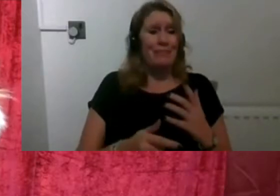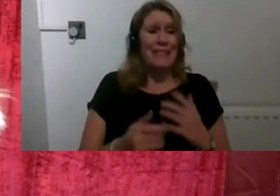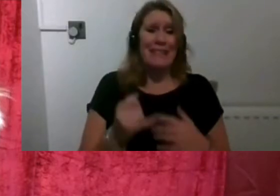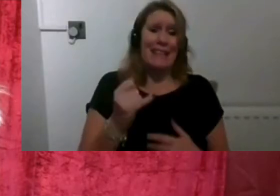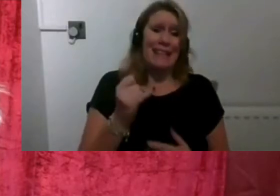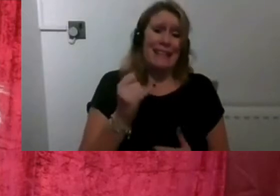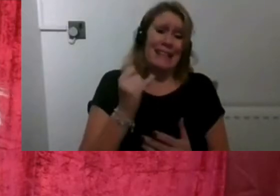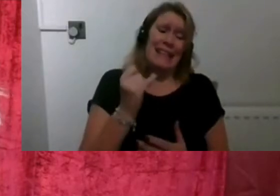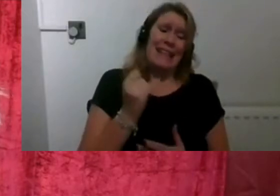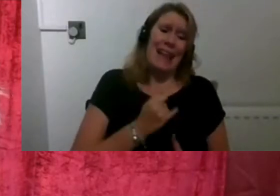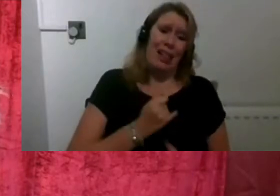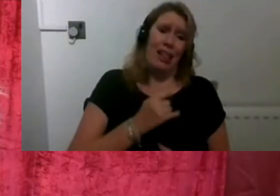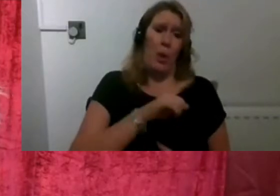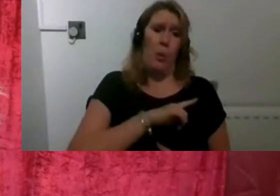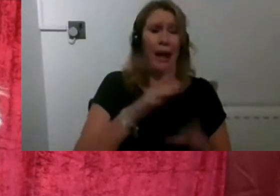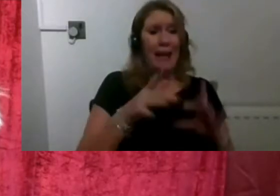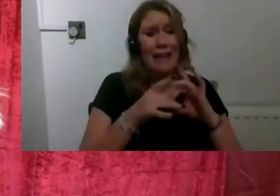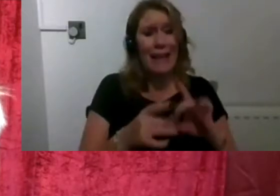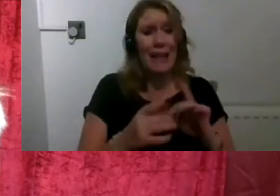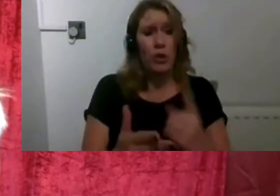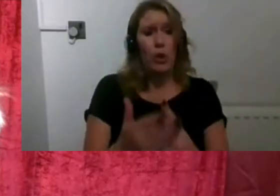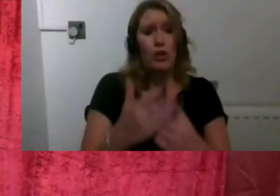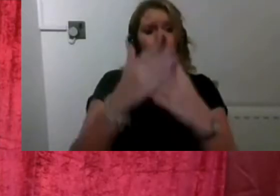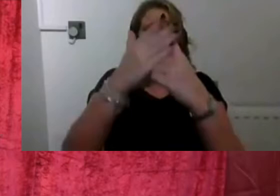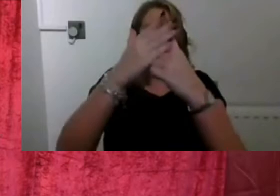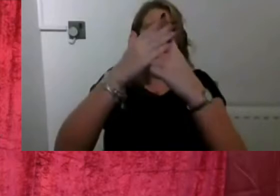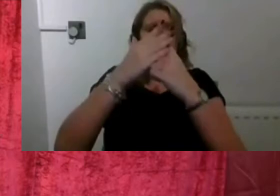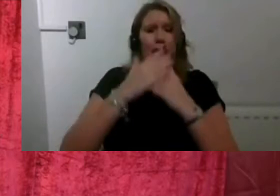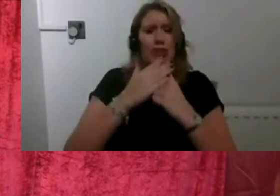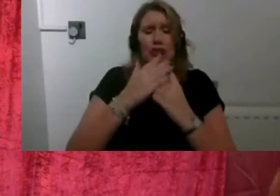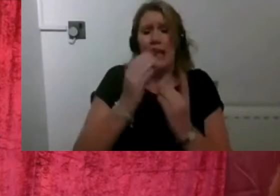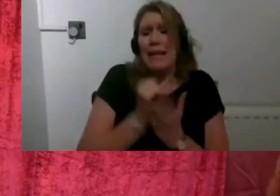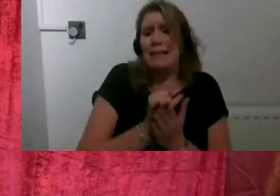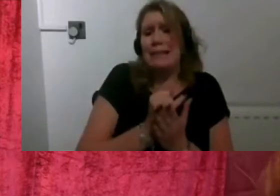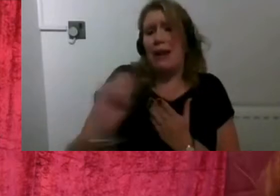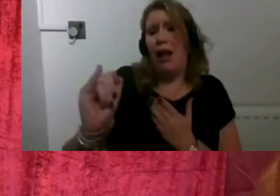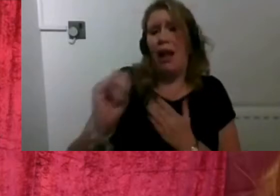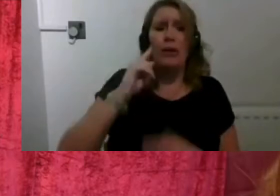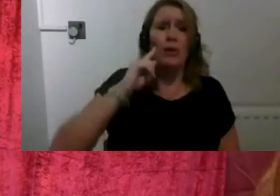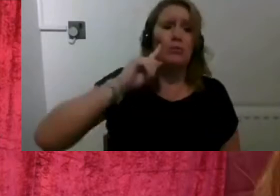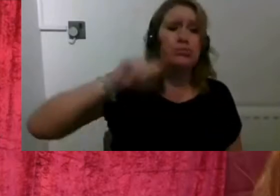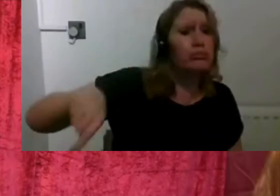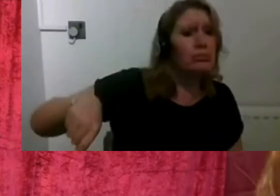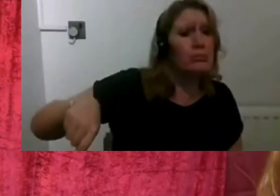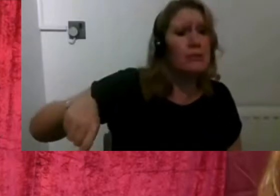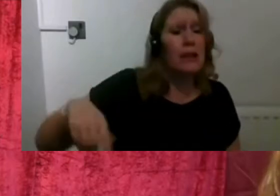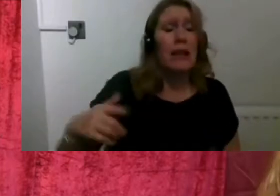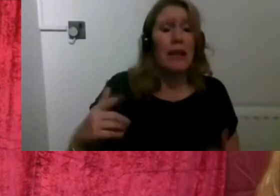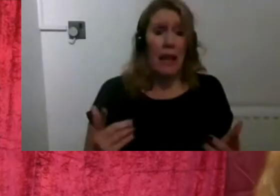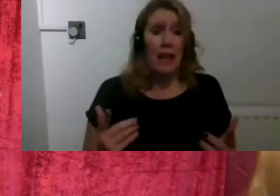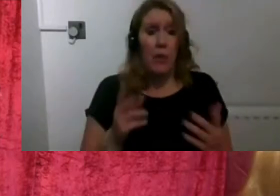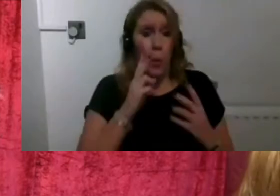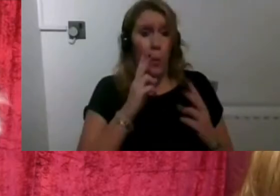For the oppression and denial Upon which discrimination is built If we can be seen everyday